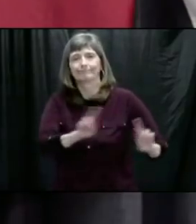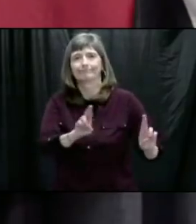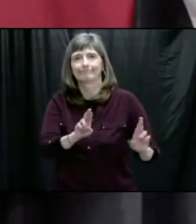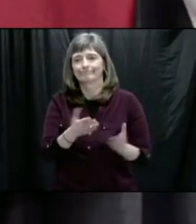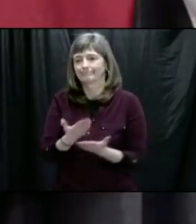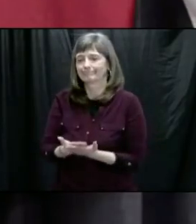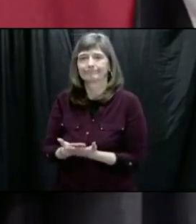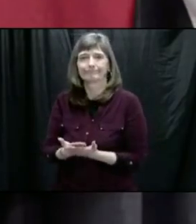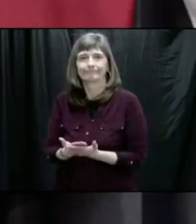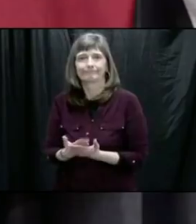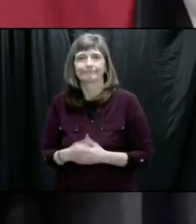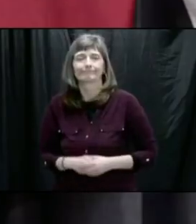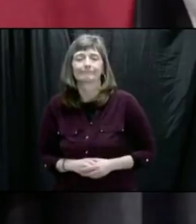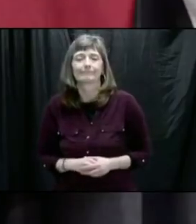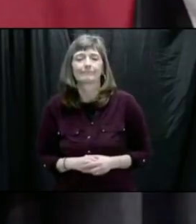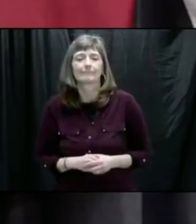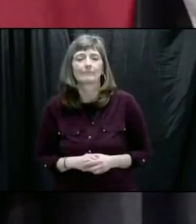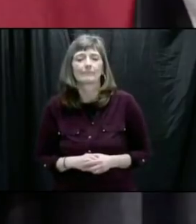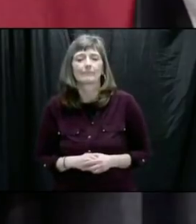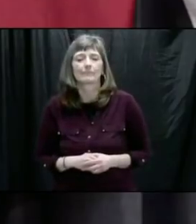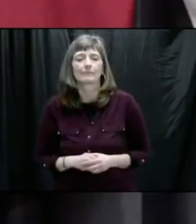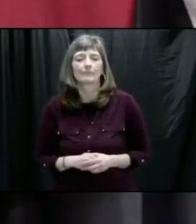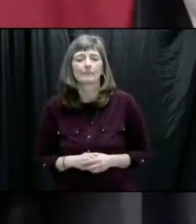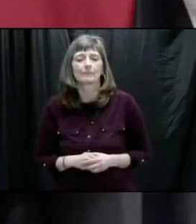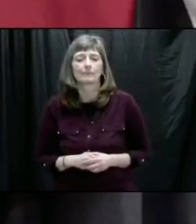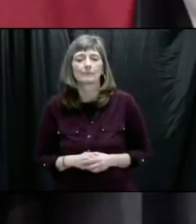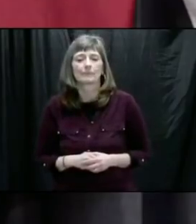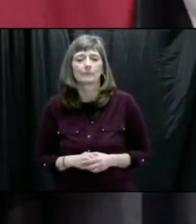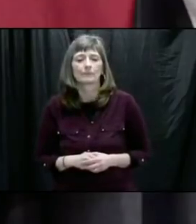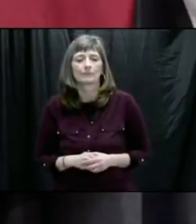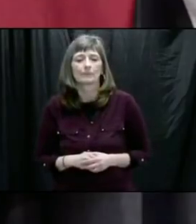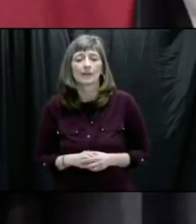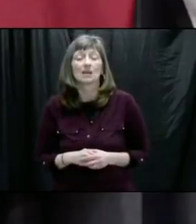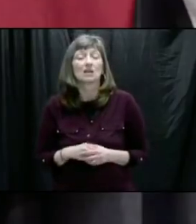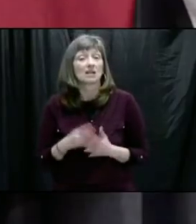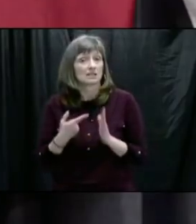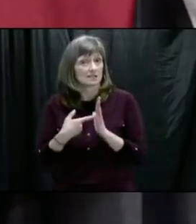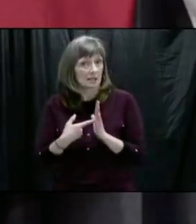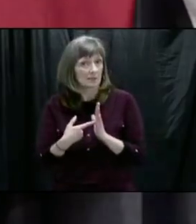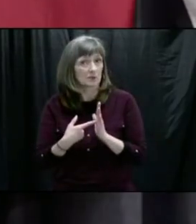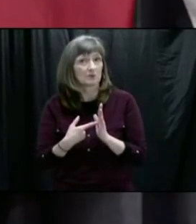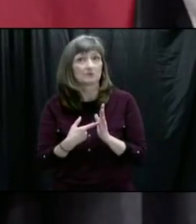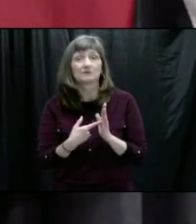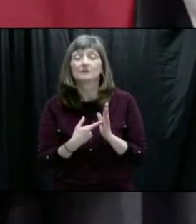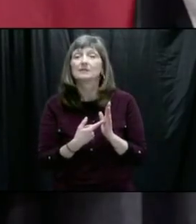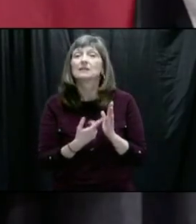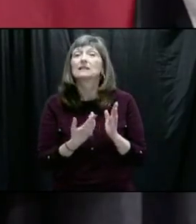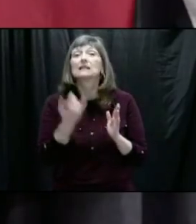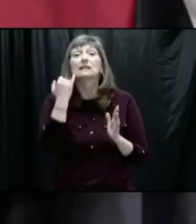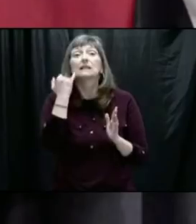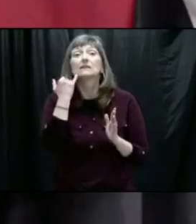ENABLE THEM, ALSO, TO SEE WHAT